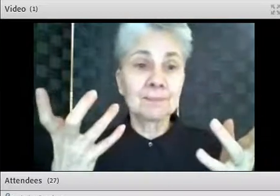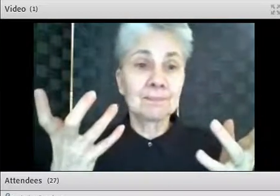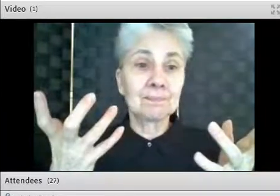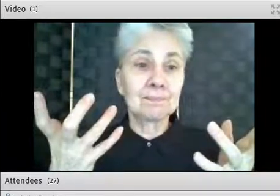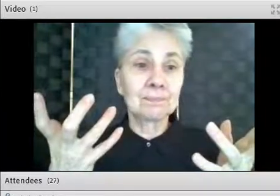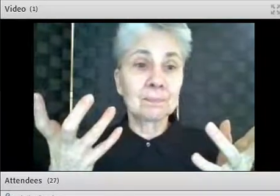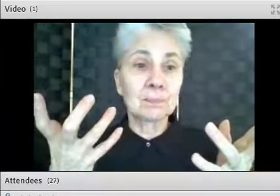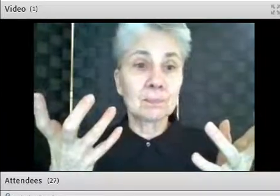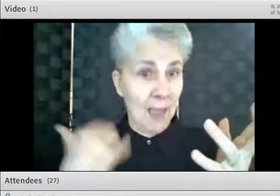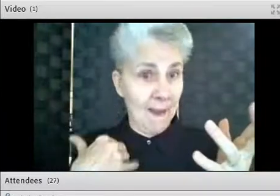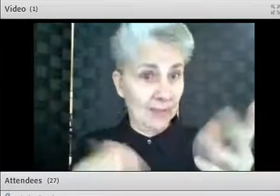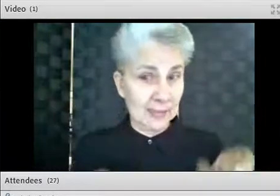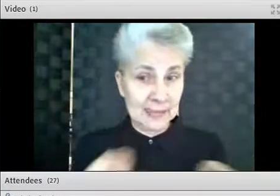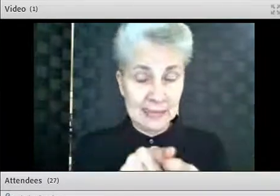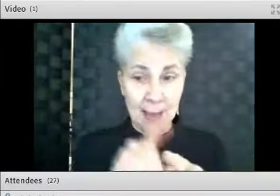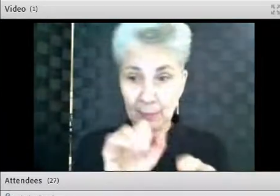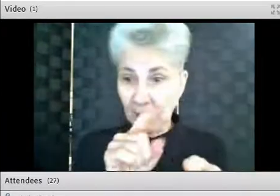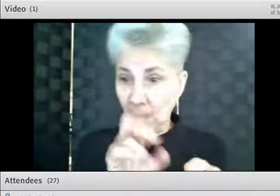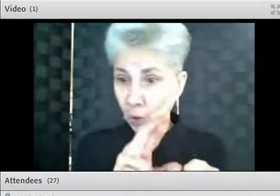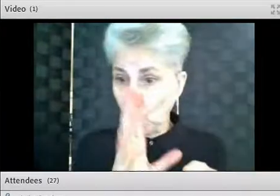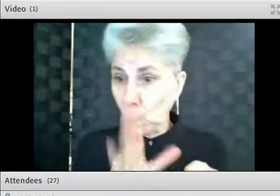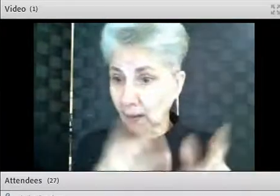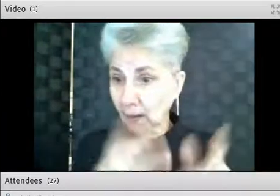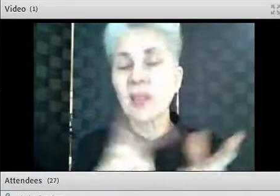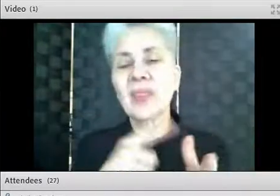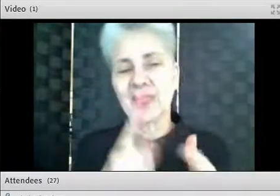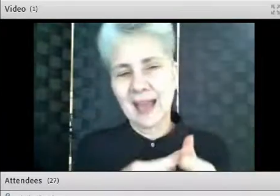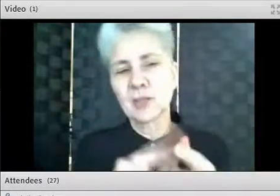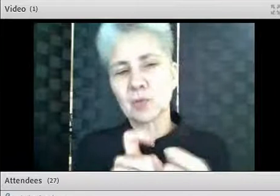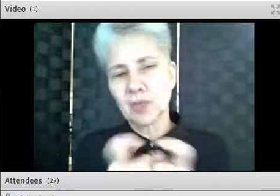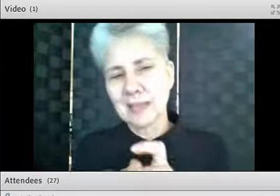when you have the same Cutter, then you need to adjust, okay,